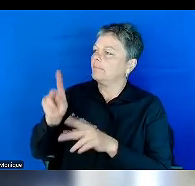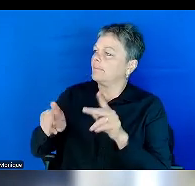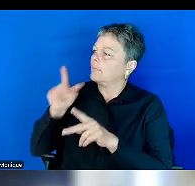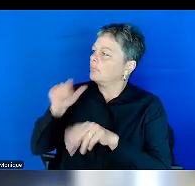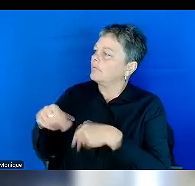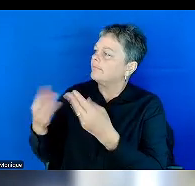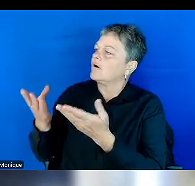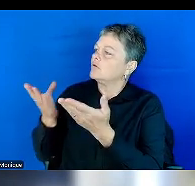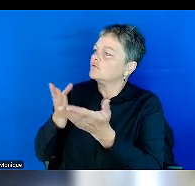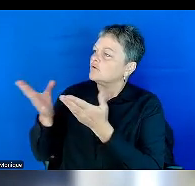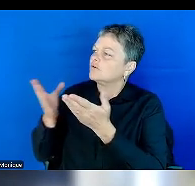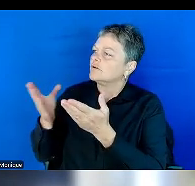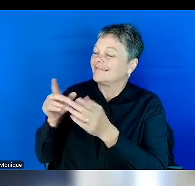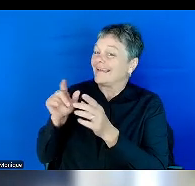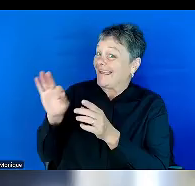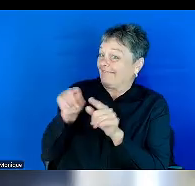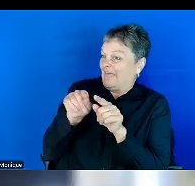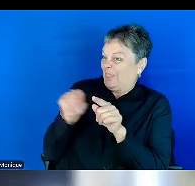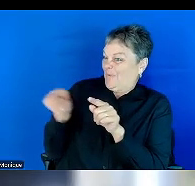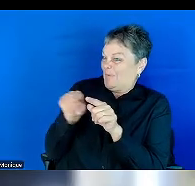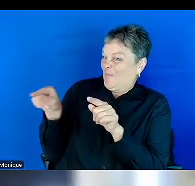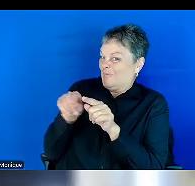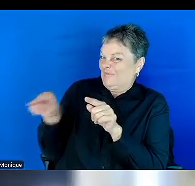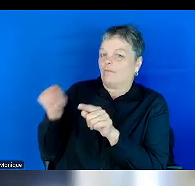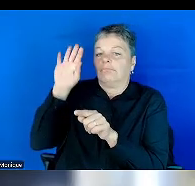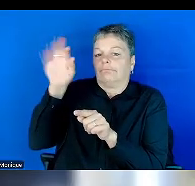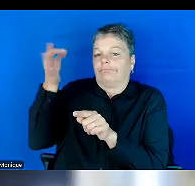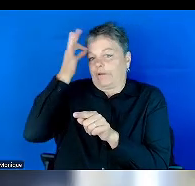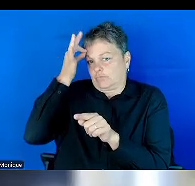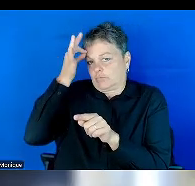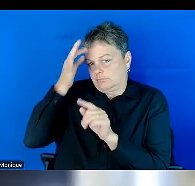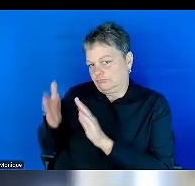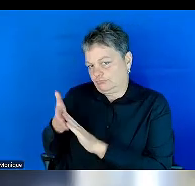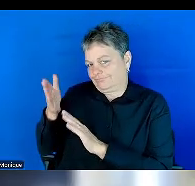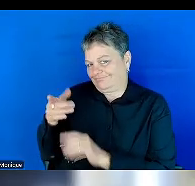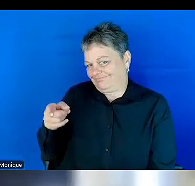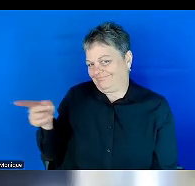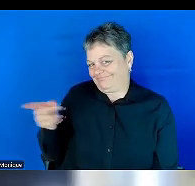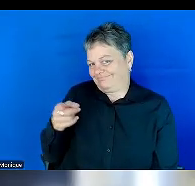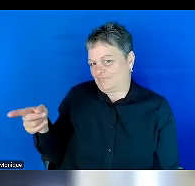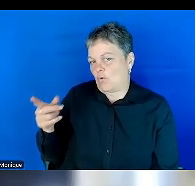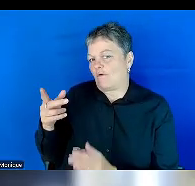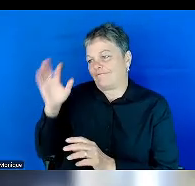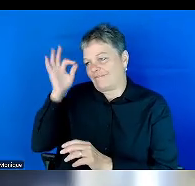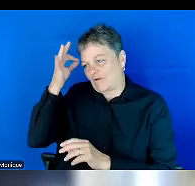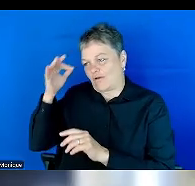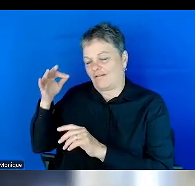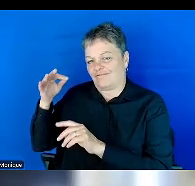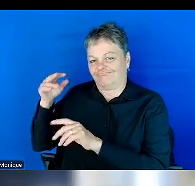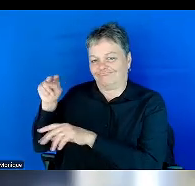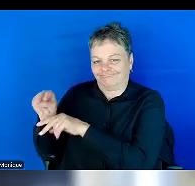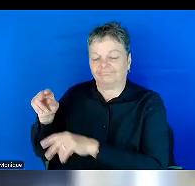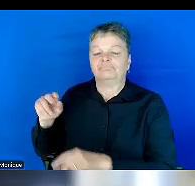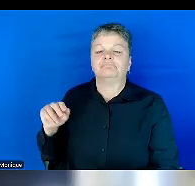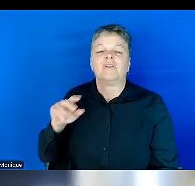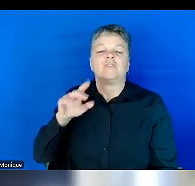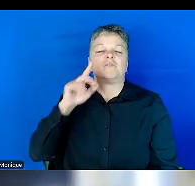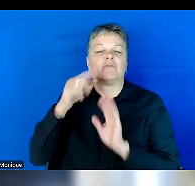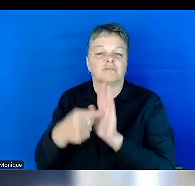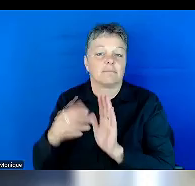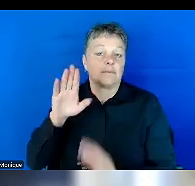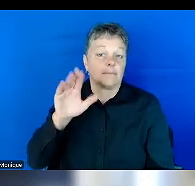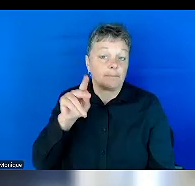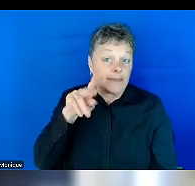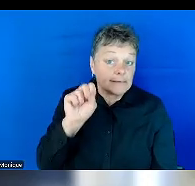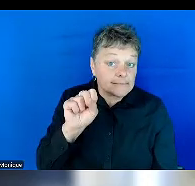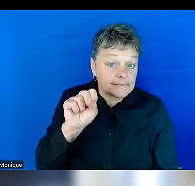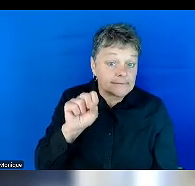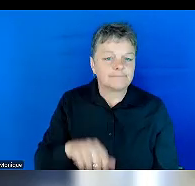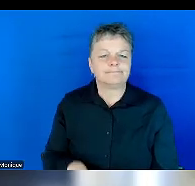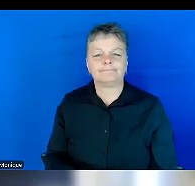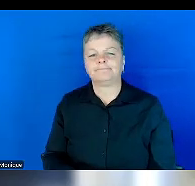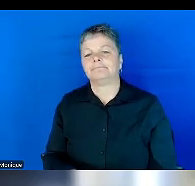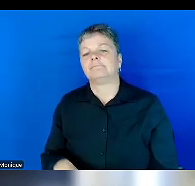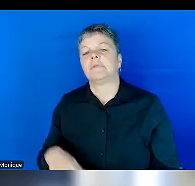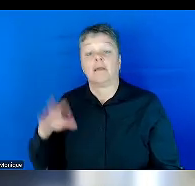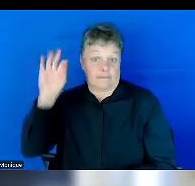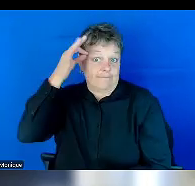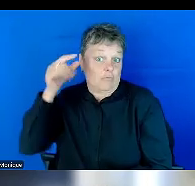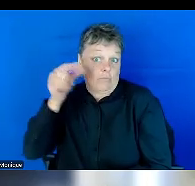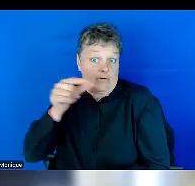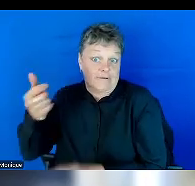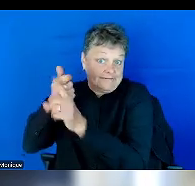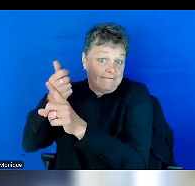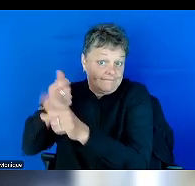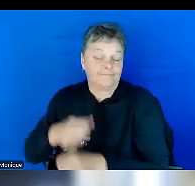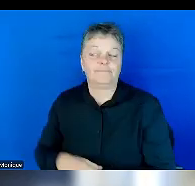banks, planes, um uh the federal government, uh Service Canada for example, as well. So, we